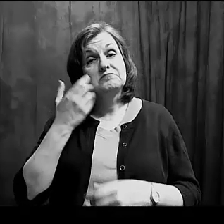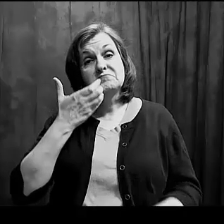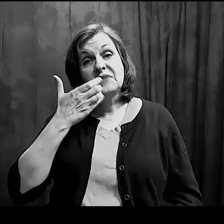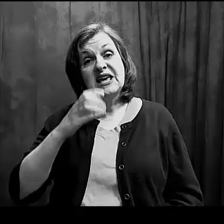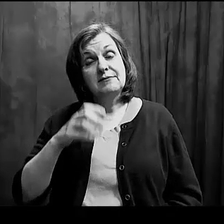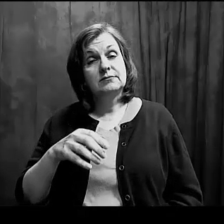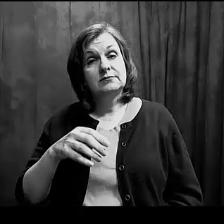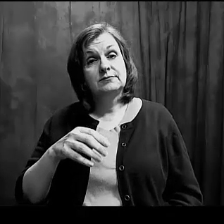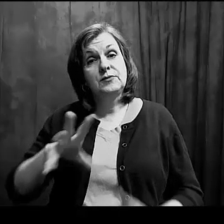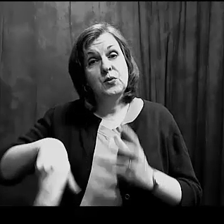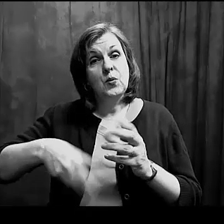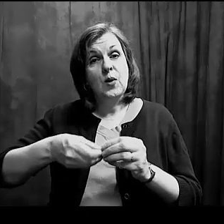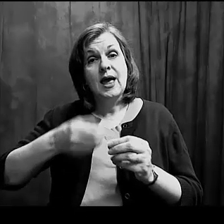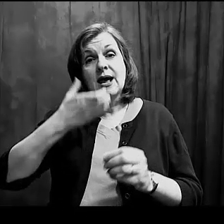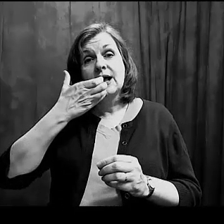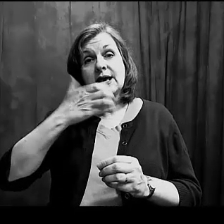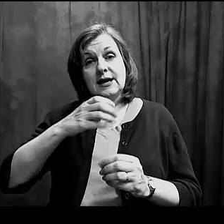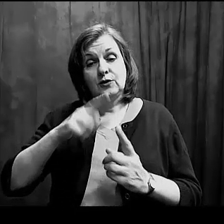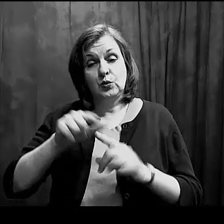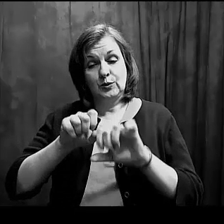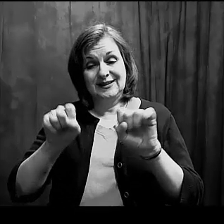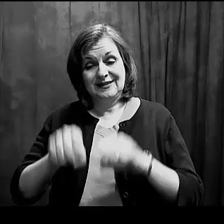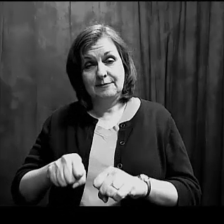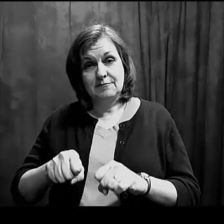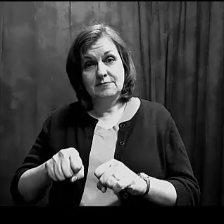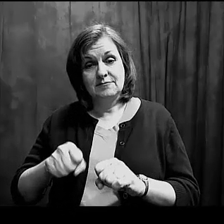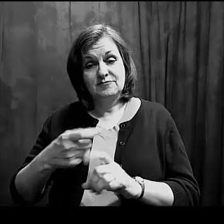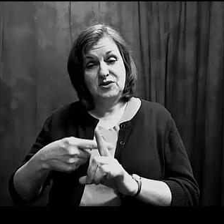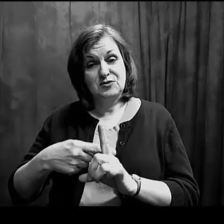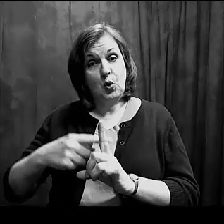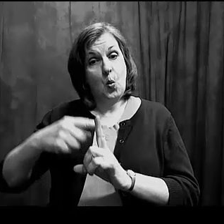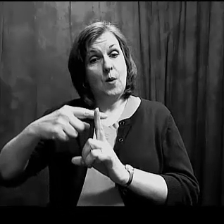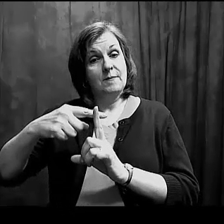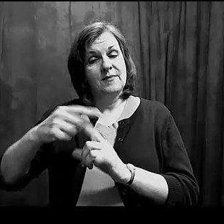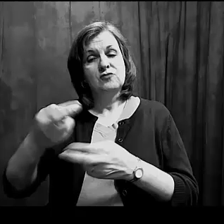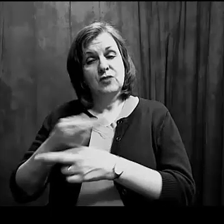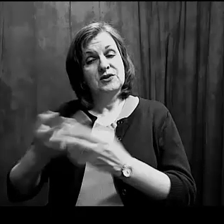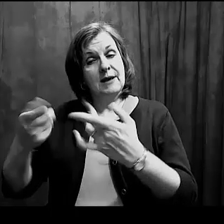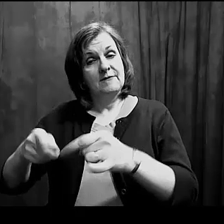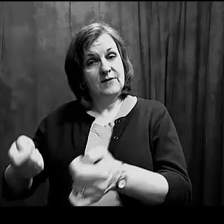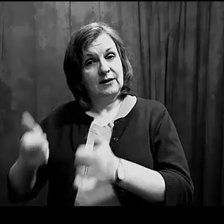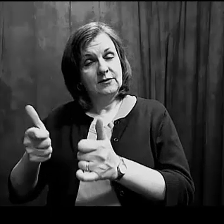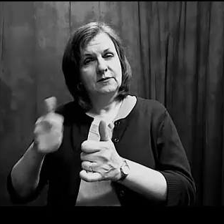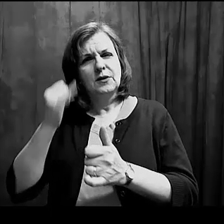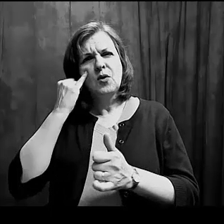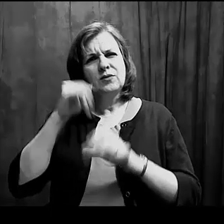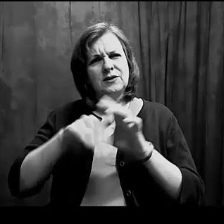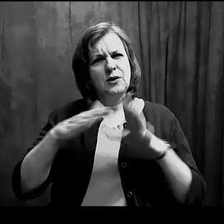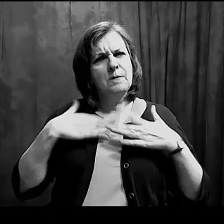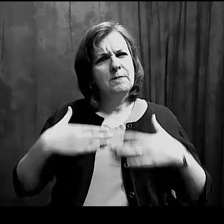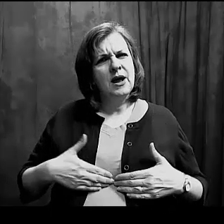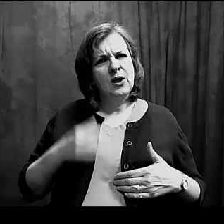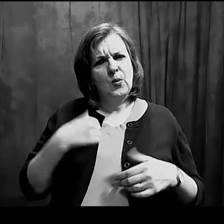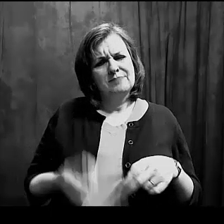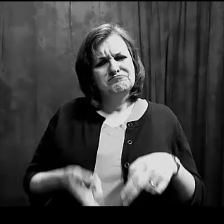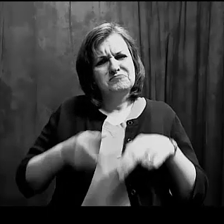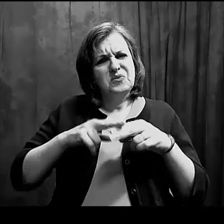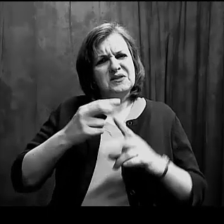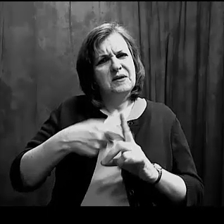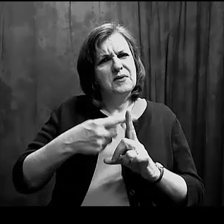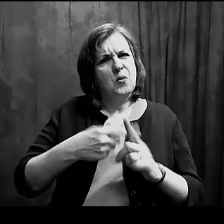you can heat up a system and a reaction will go faster -- what happens if we heed up the inside of you?